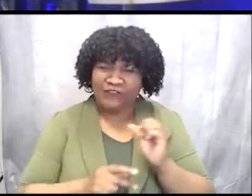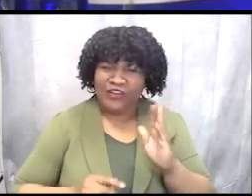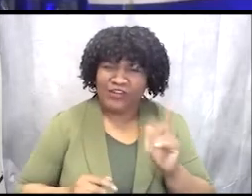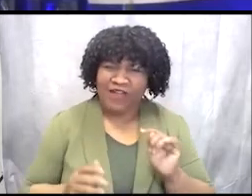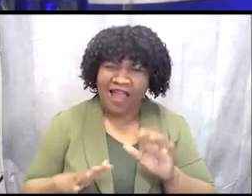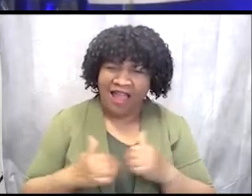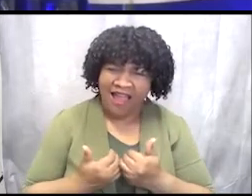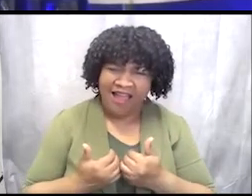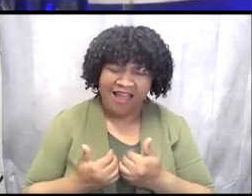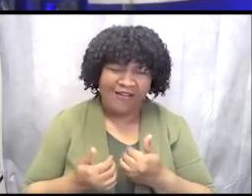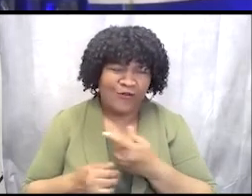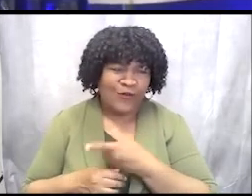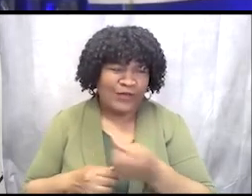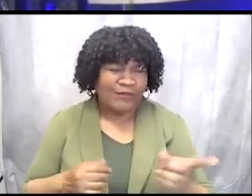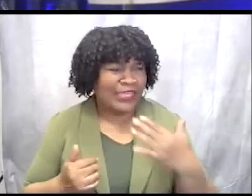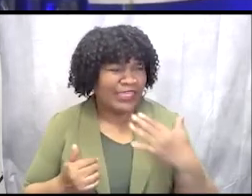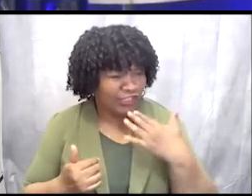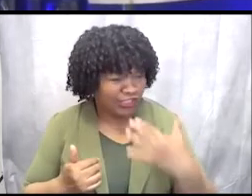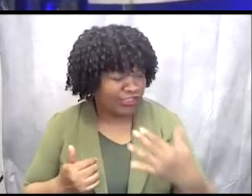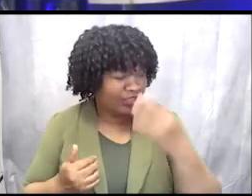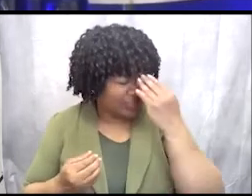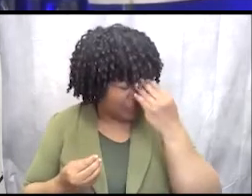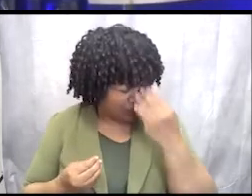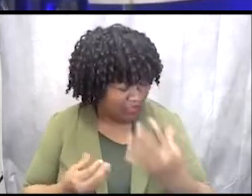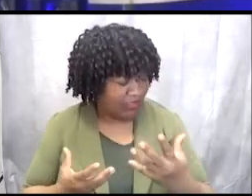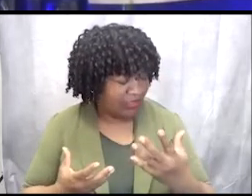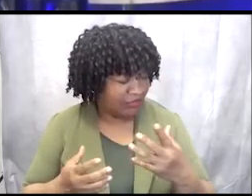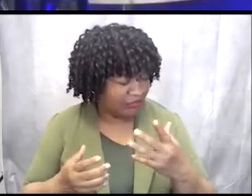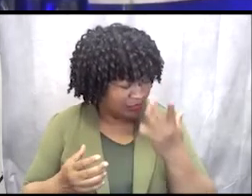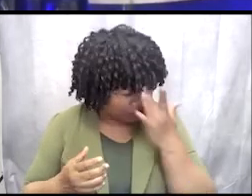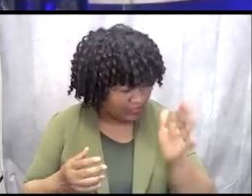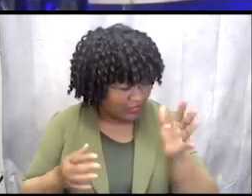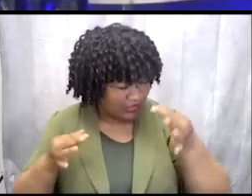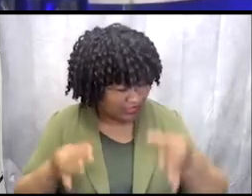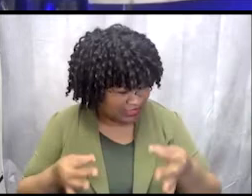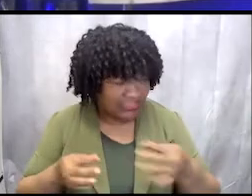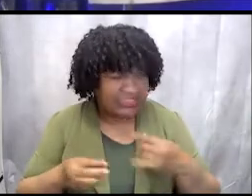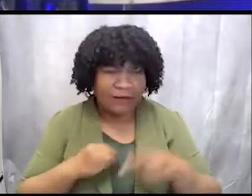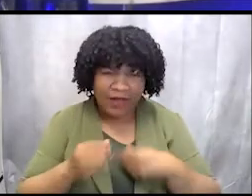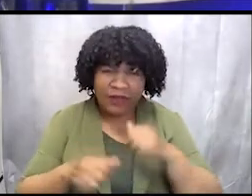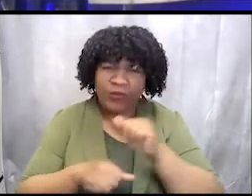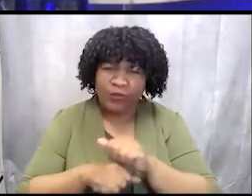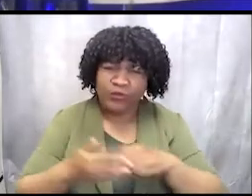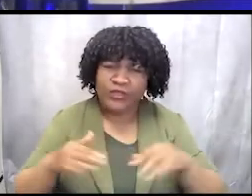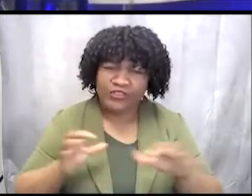how do we make informed decisions about the work that we do each and every day?